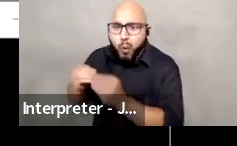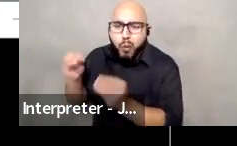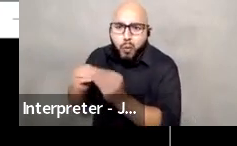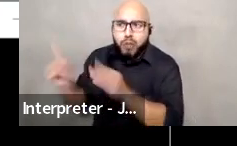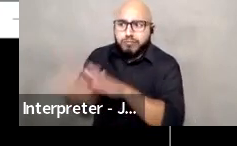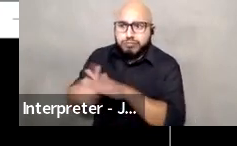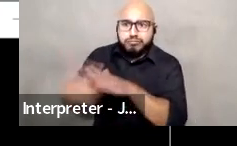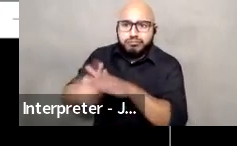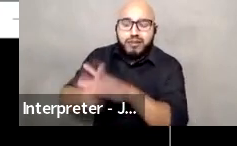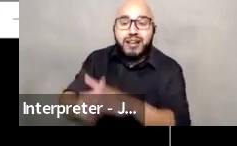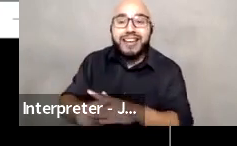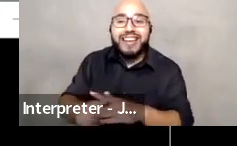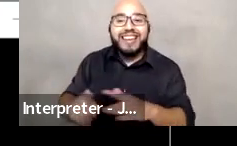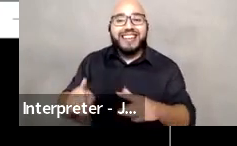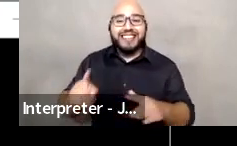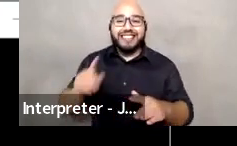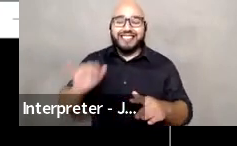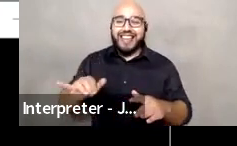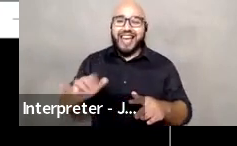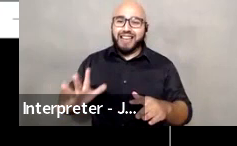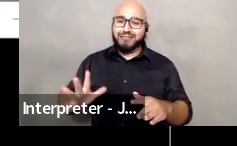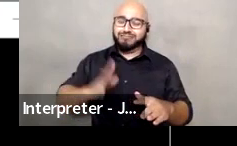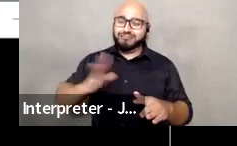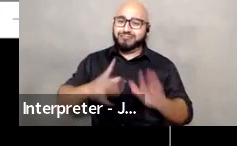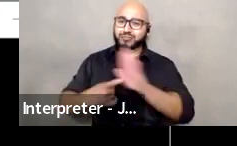Symbols, flags and statues and so on, commemorating.